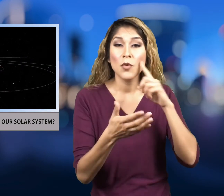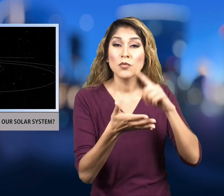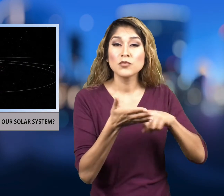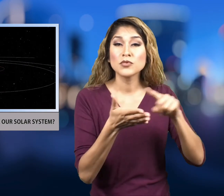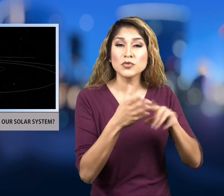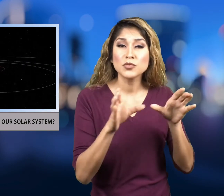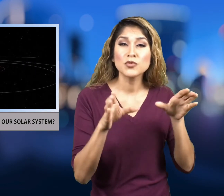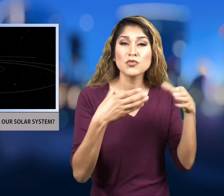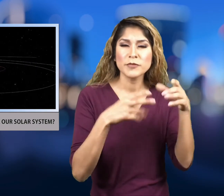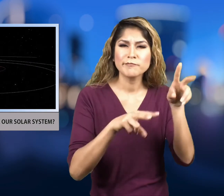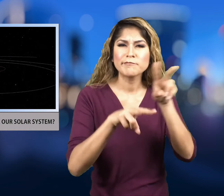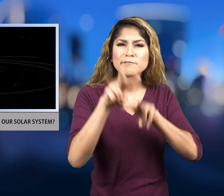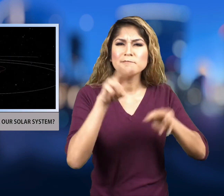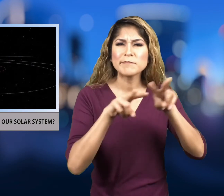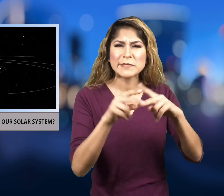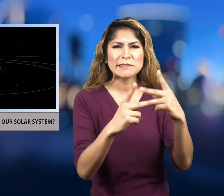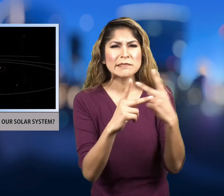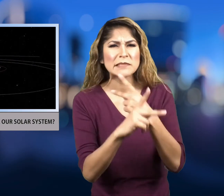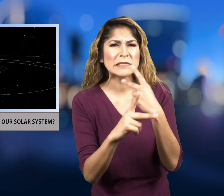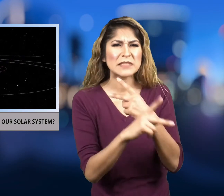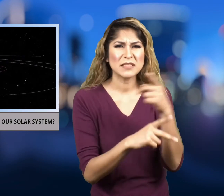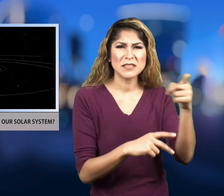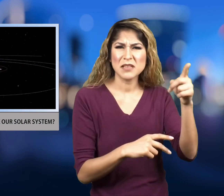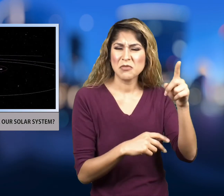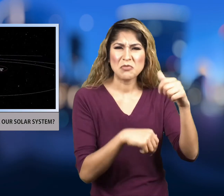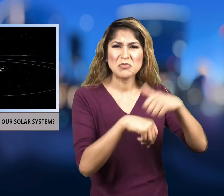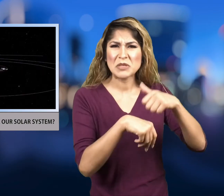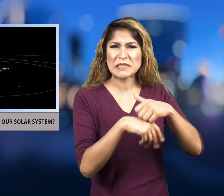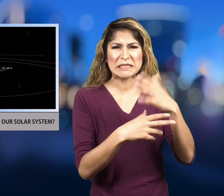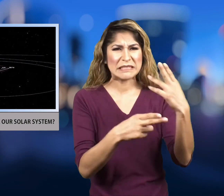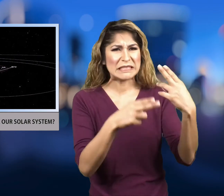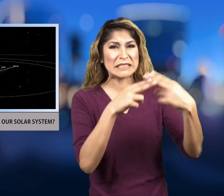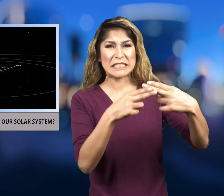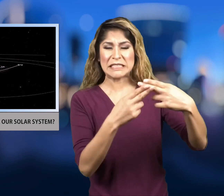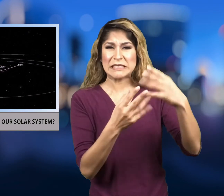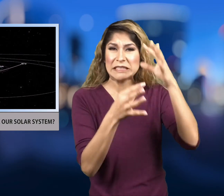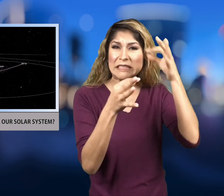Once researchers determine what the object is